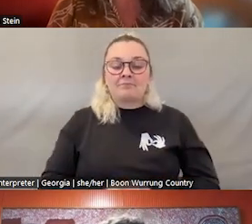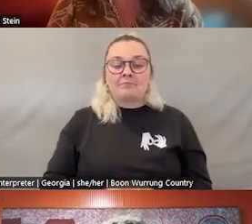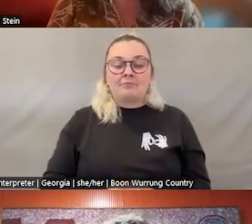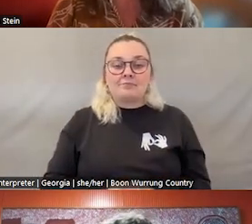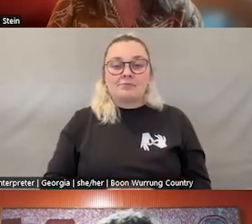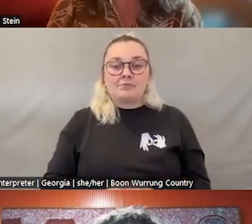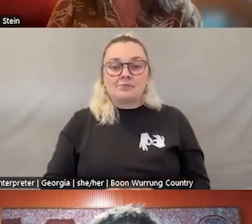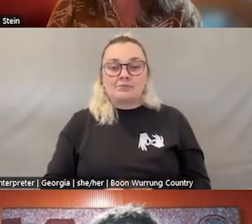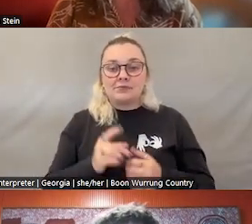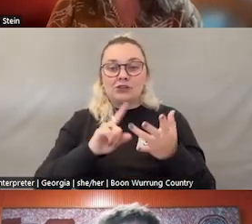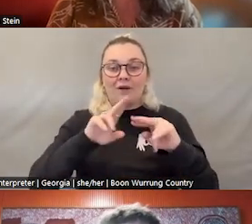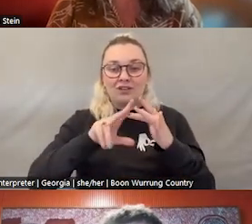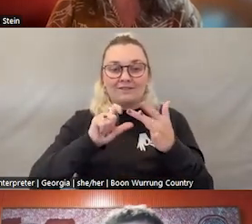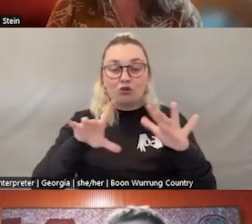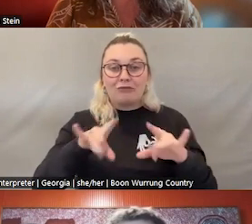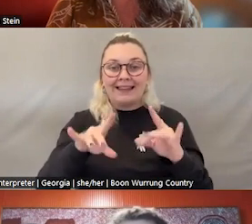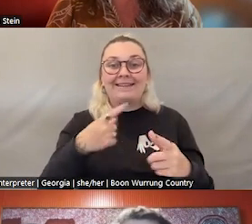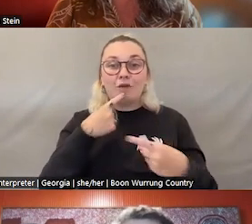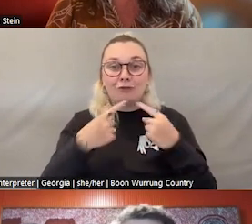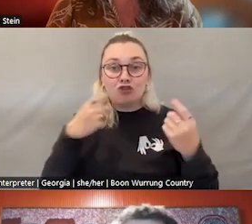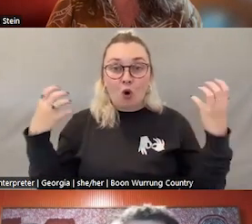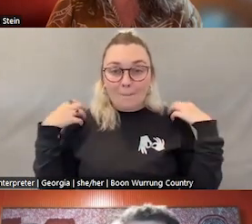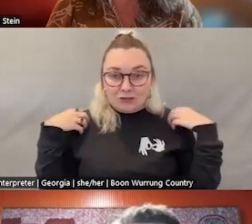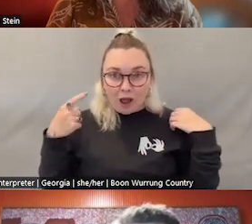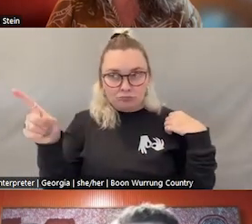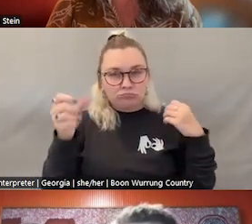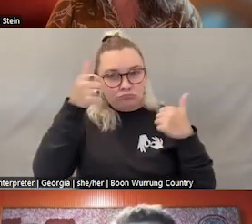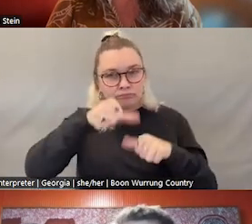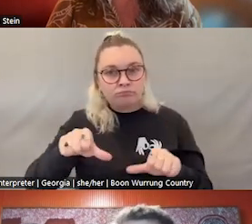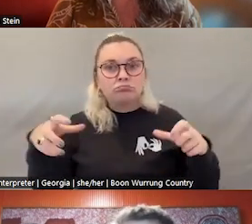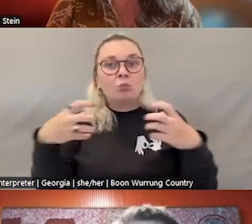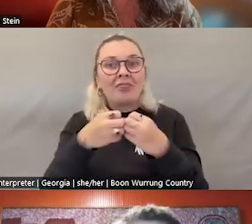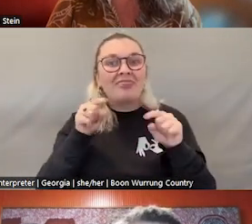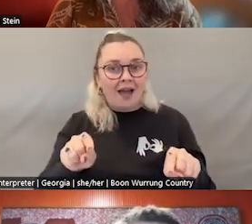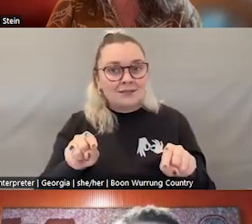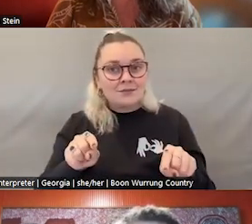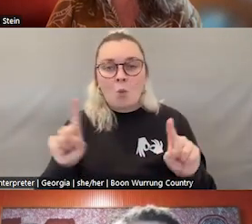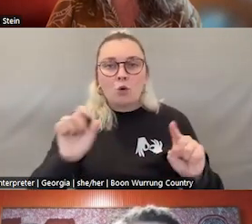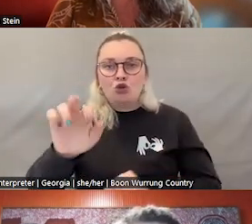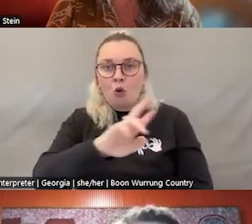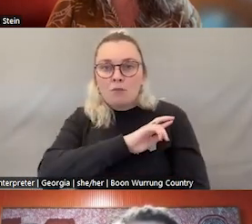for the Australian Information Commissioner, so you are familiar with what is your responsibility